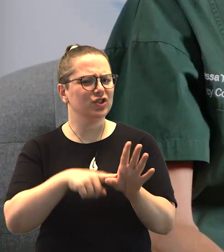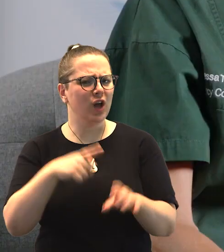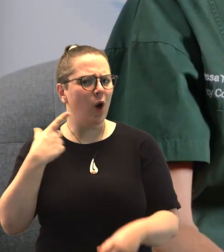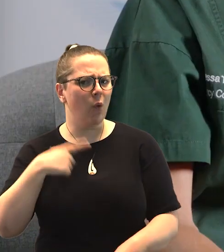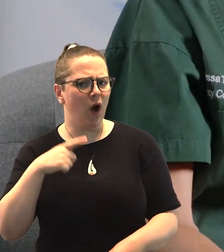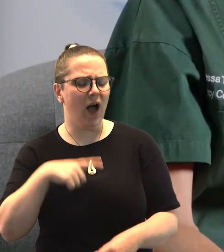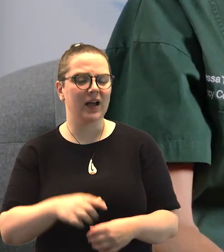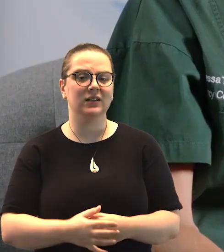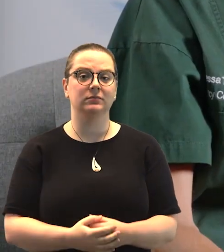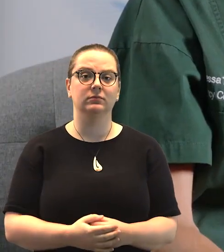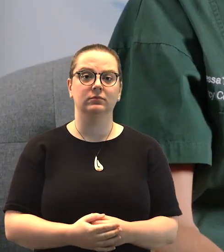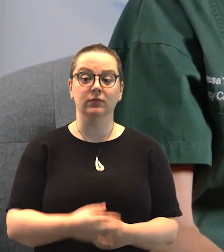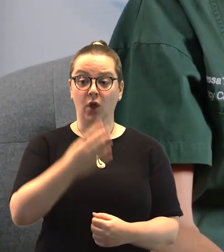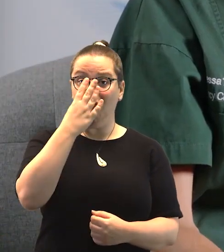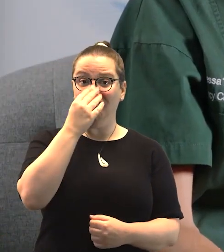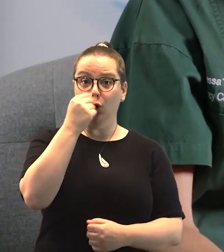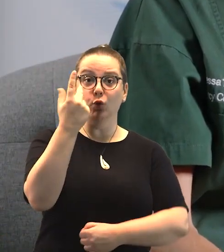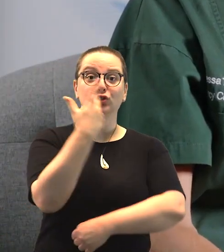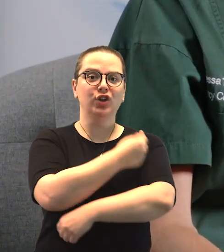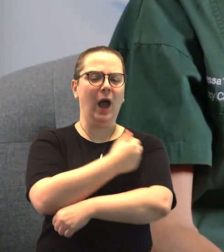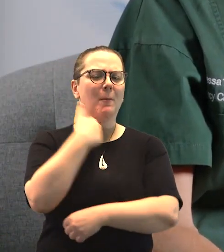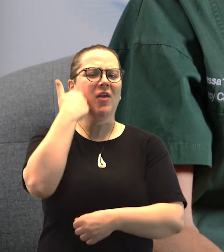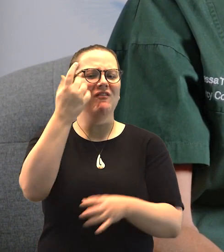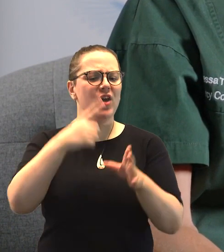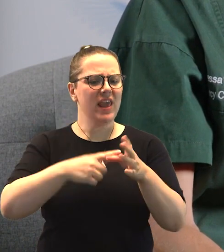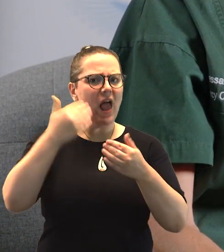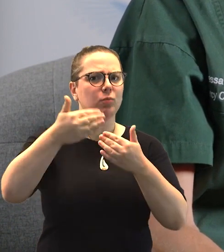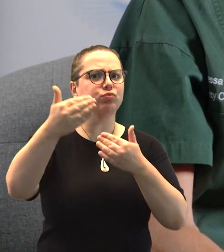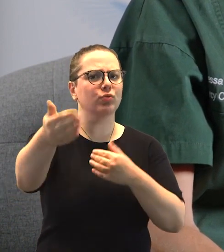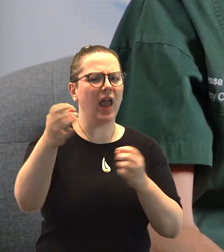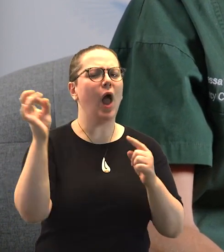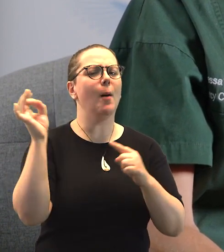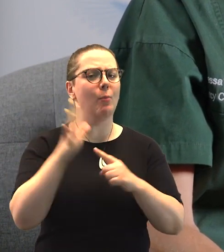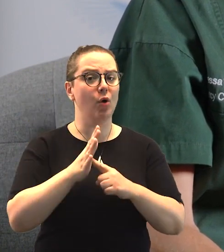The flu jab is important every year, but very important this year because